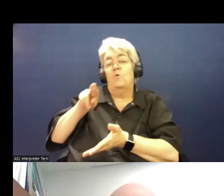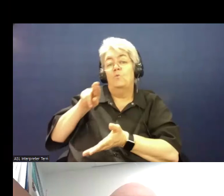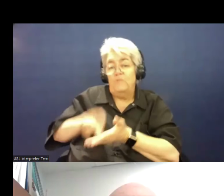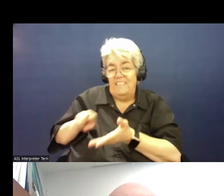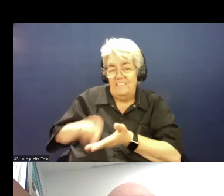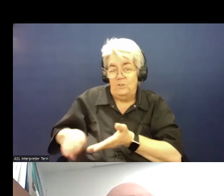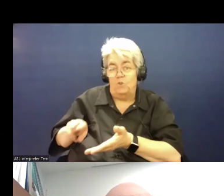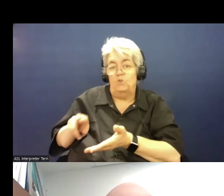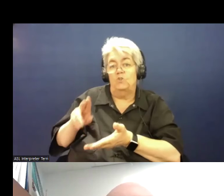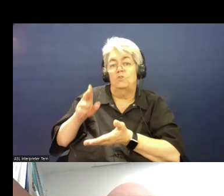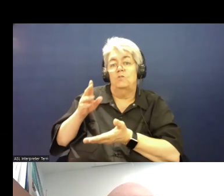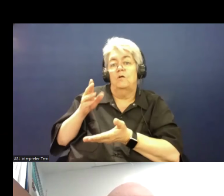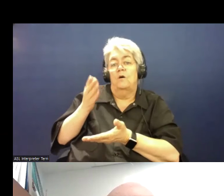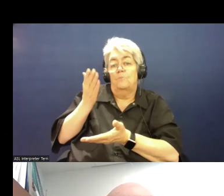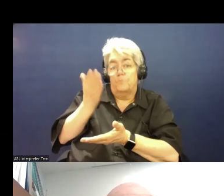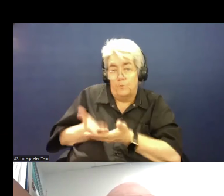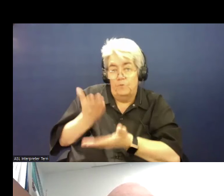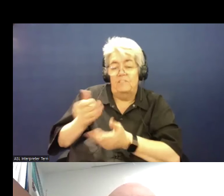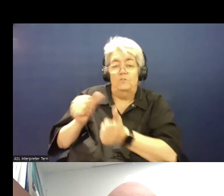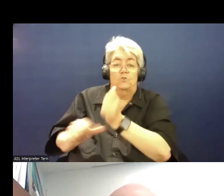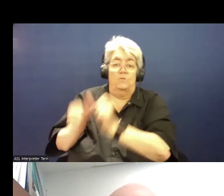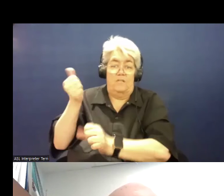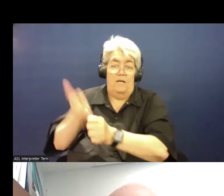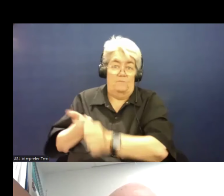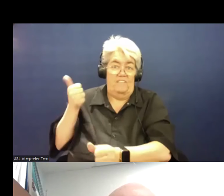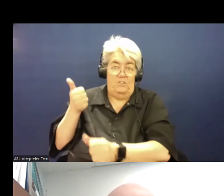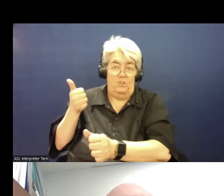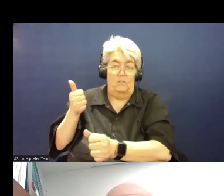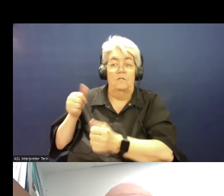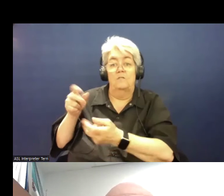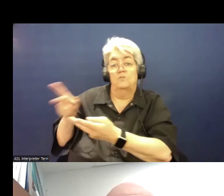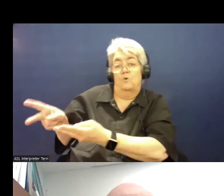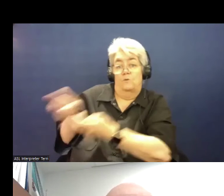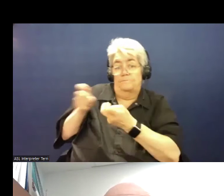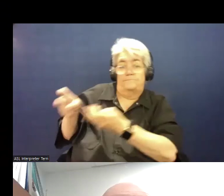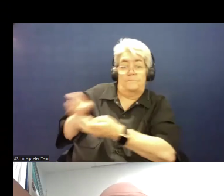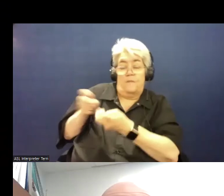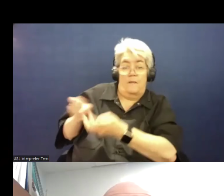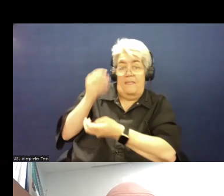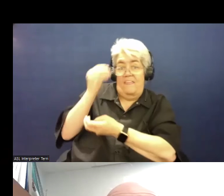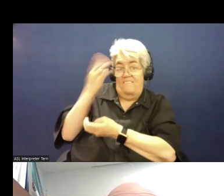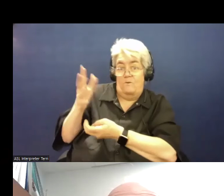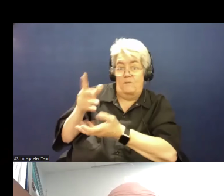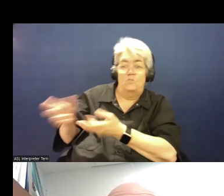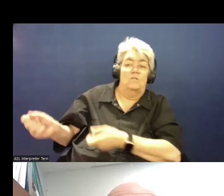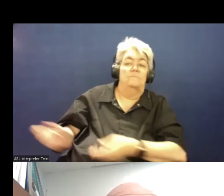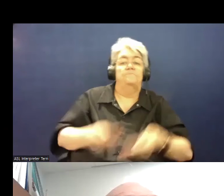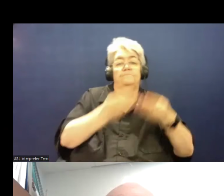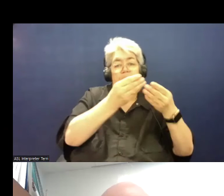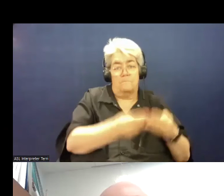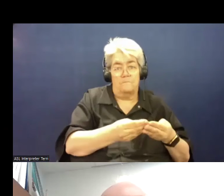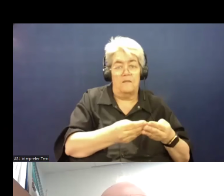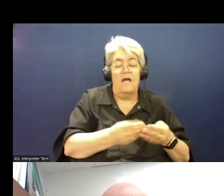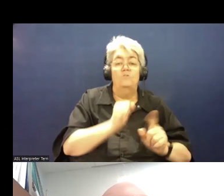ASSESSMENT AND RAPID FOLLOWUP IN EMERGENCY ROOMS ALL ACROSS THE